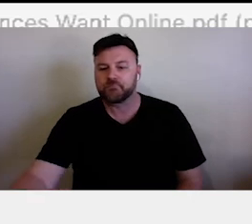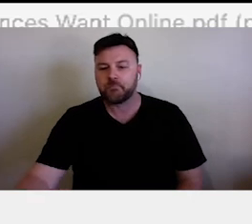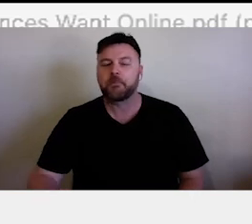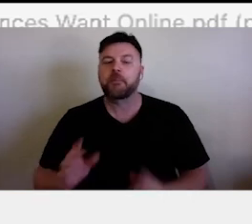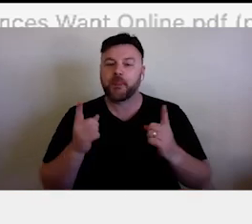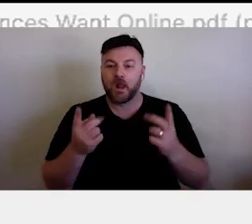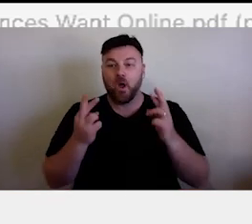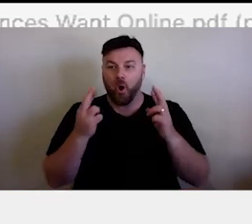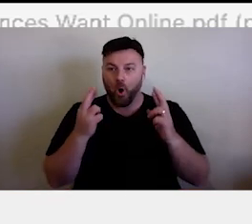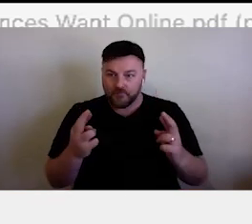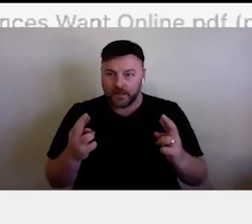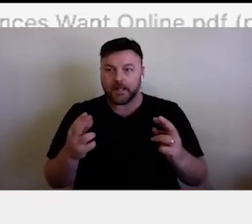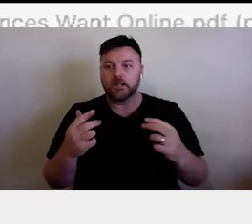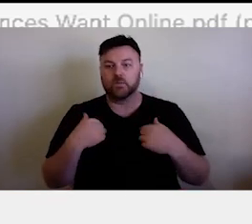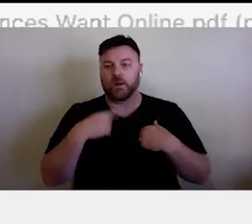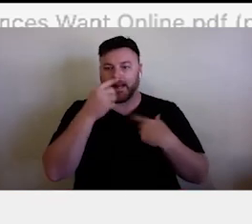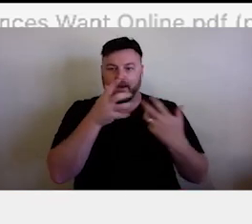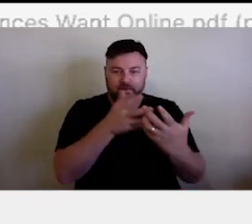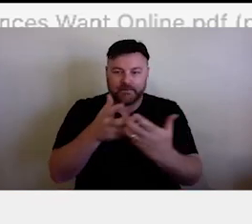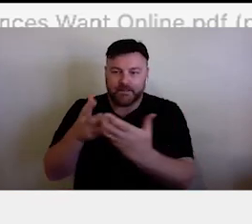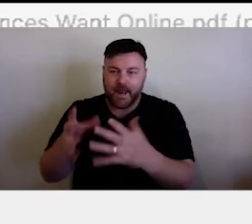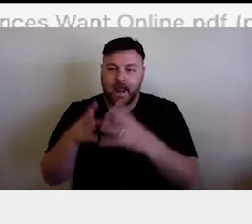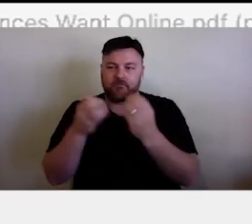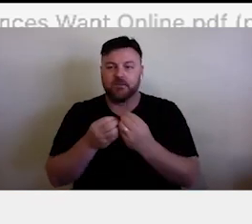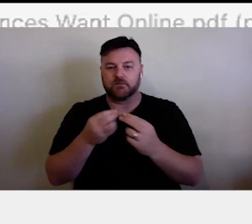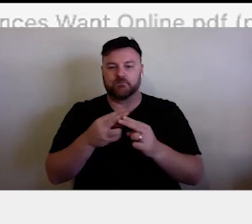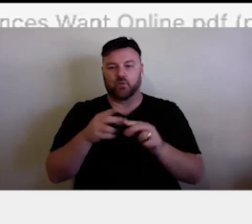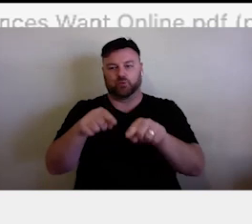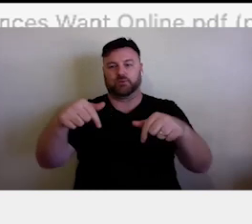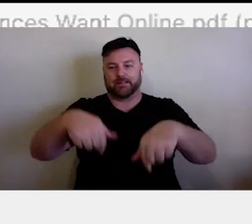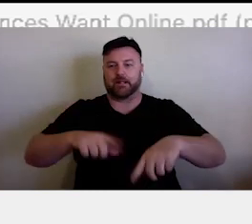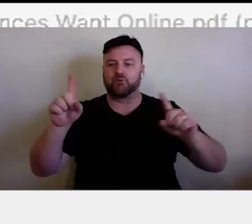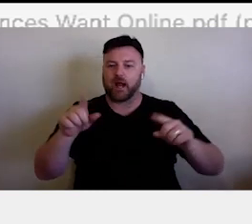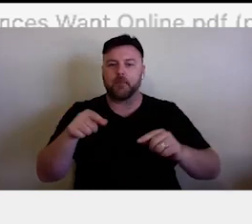you're at. Hopefully it helps you to know you're not alone. Whatever